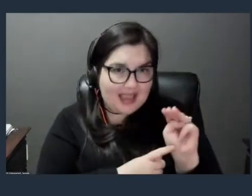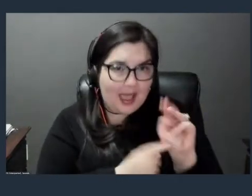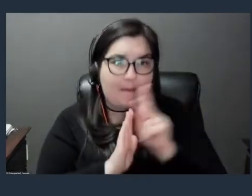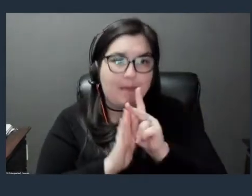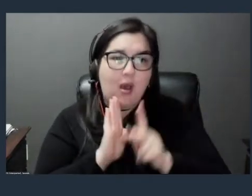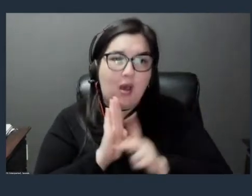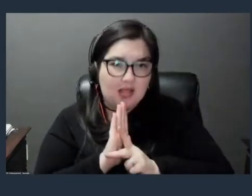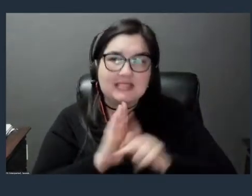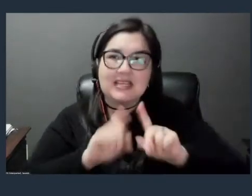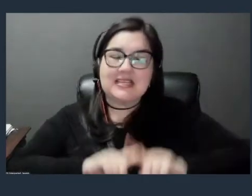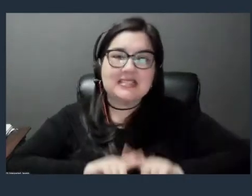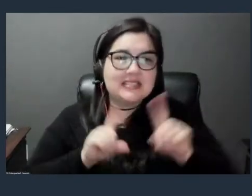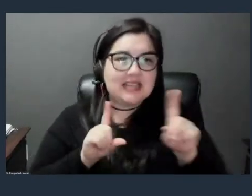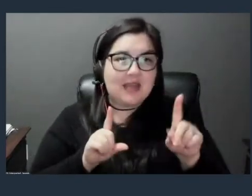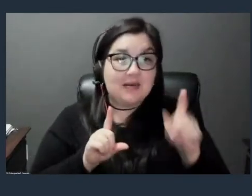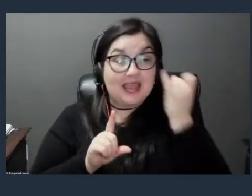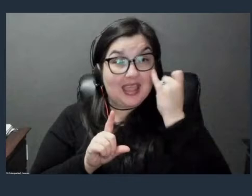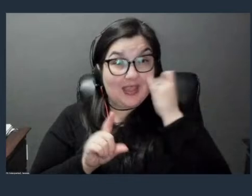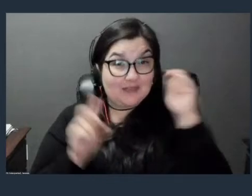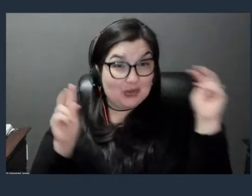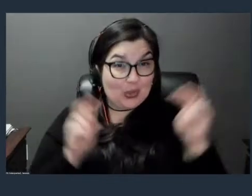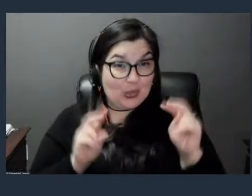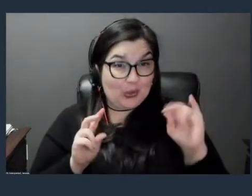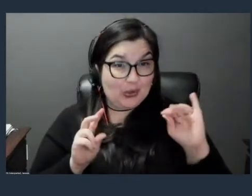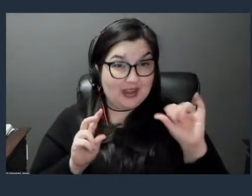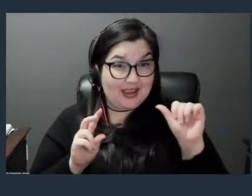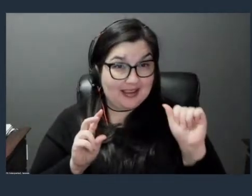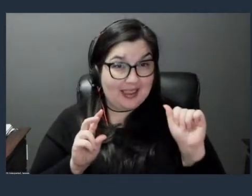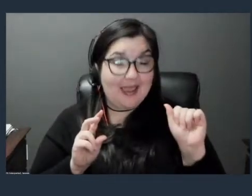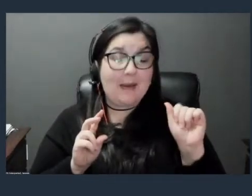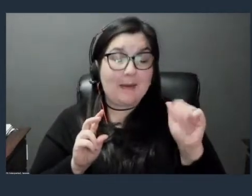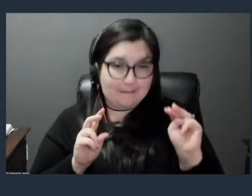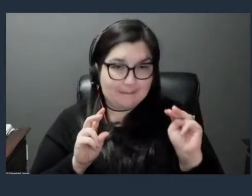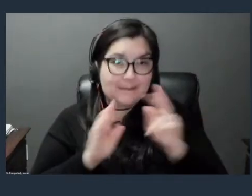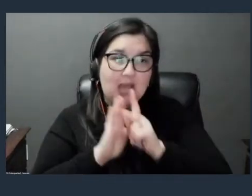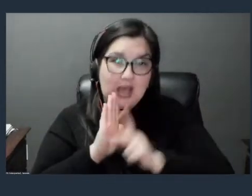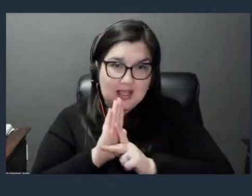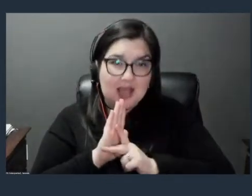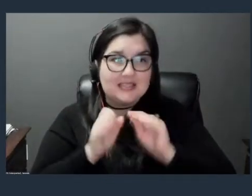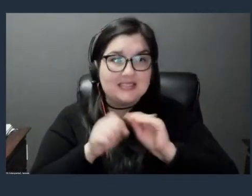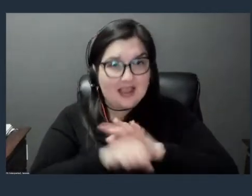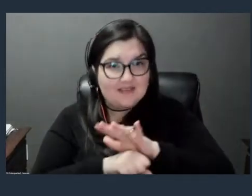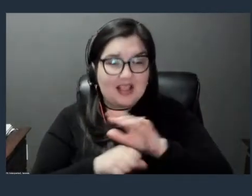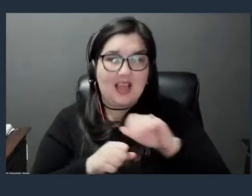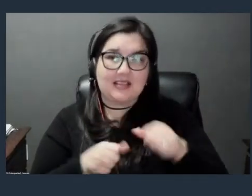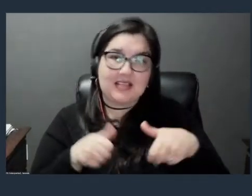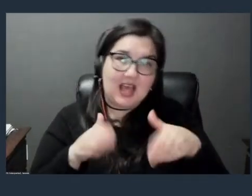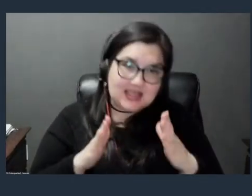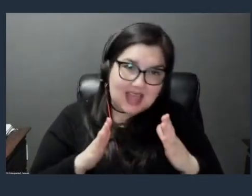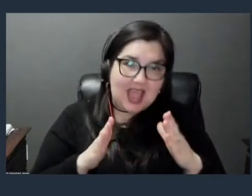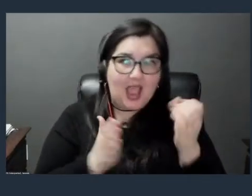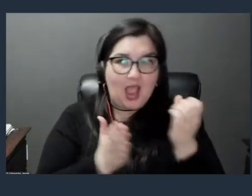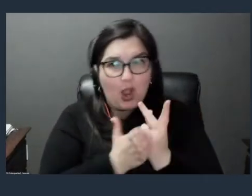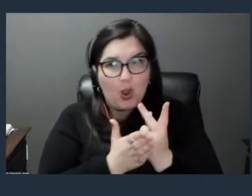If you've ever looked at an IAM policy, you'll notice that there's an effect. It says, "Allow or deny." It's applied to a bucket, these are principles,